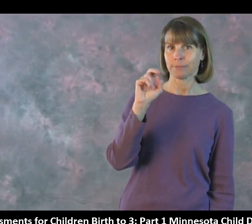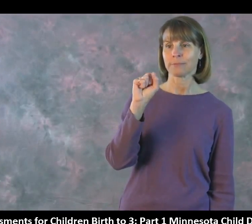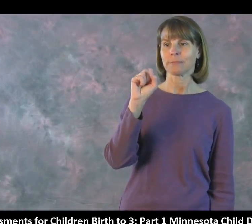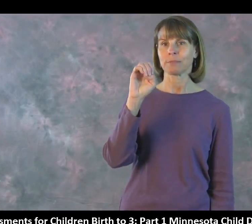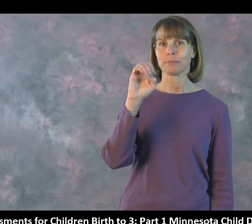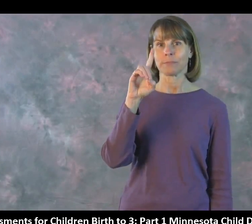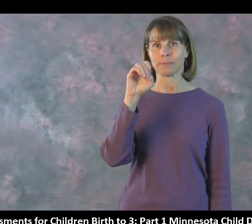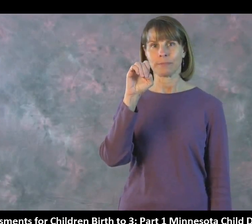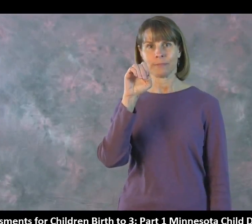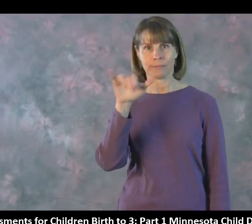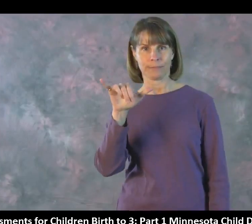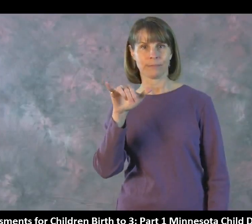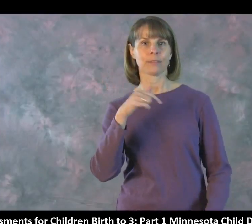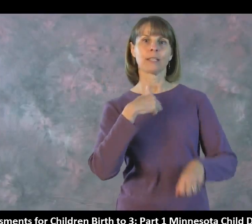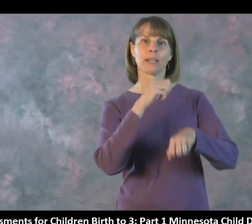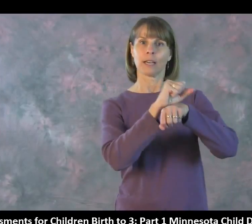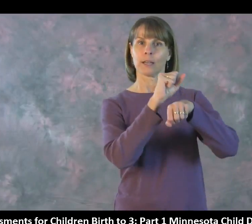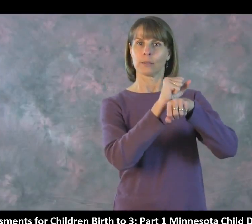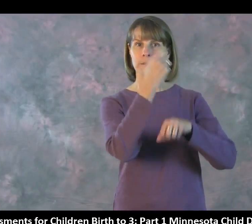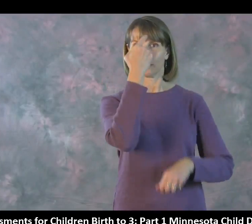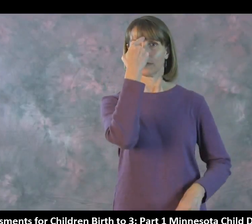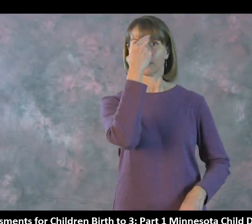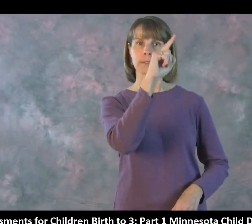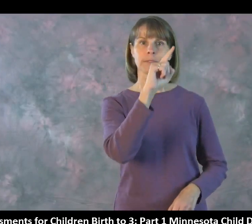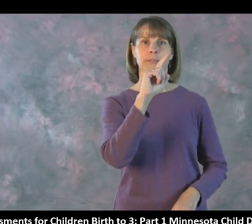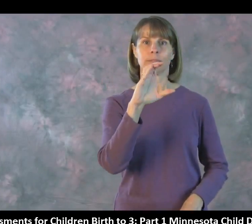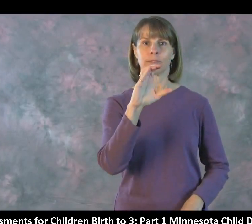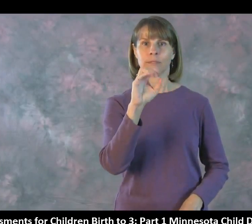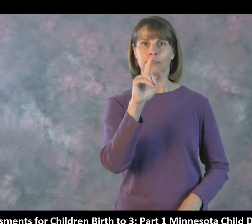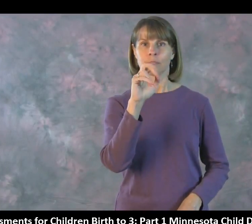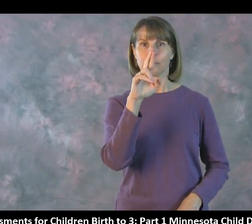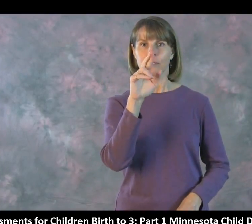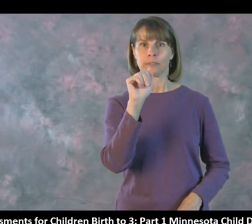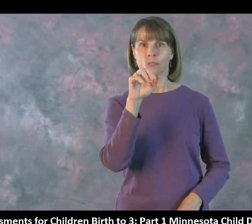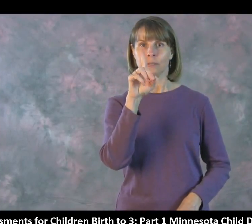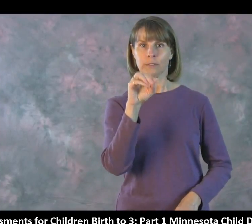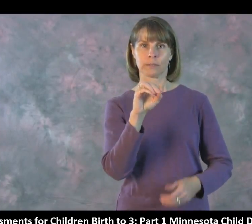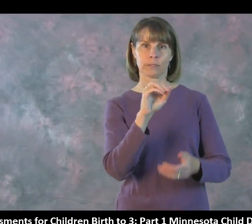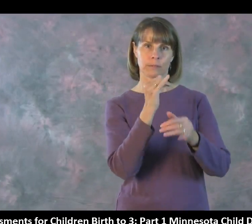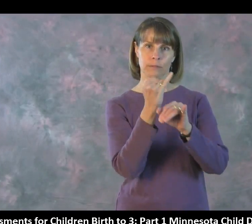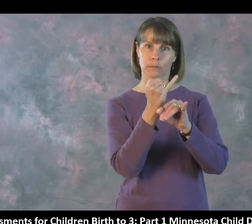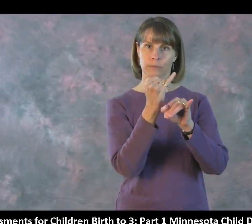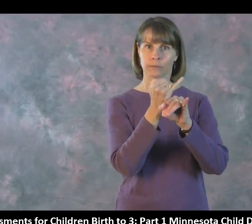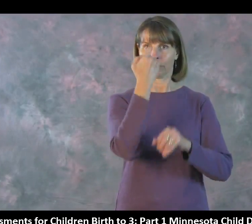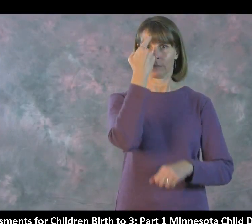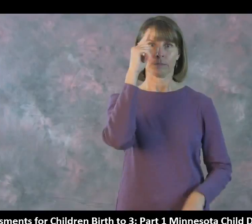Hi, I'm Allison Sedey. I work for the Colorado School for the Deaf